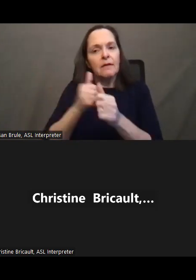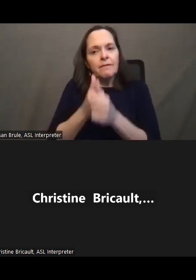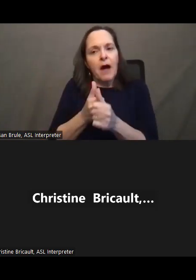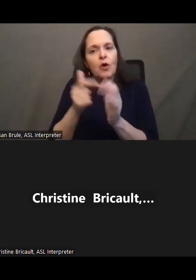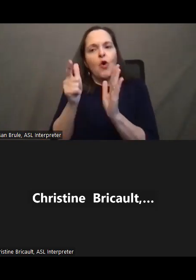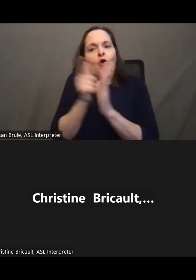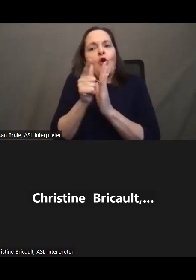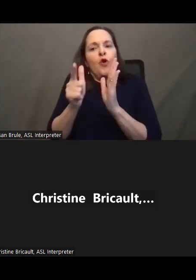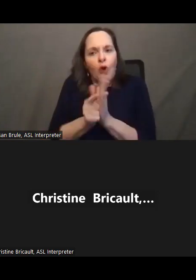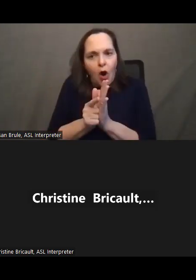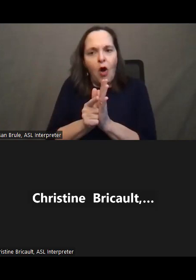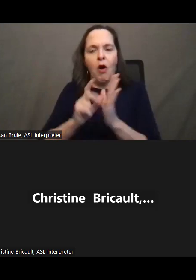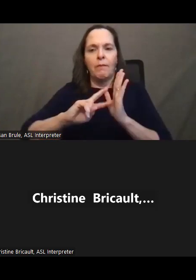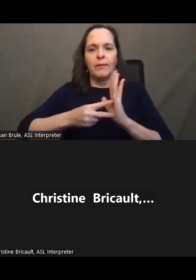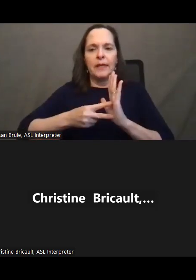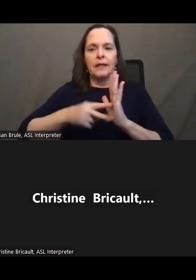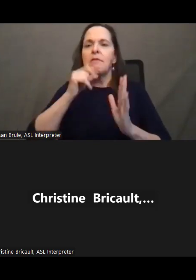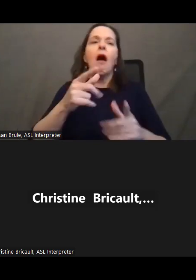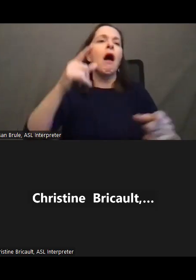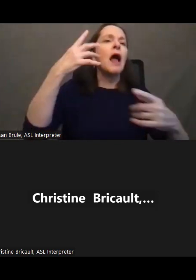We're talking about a physical or mental